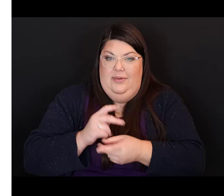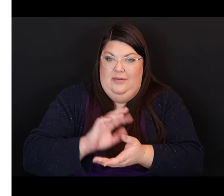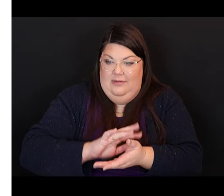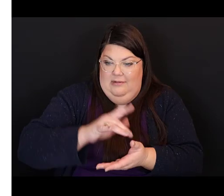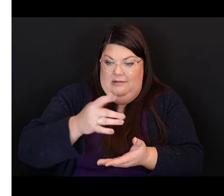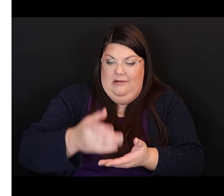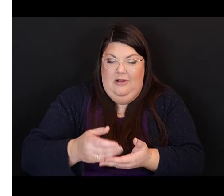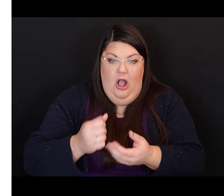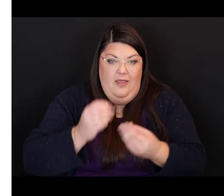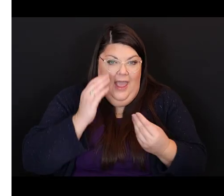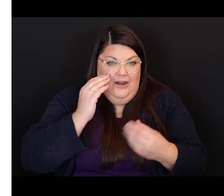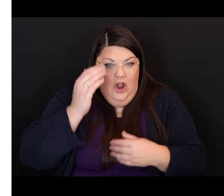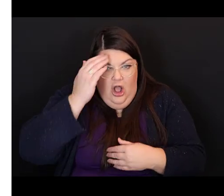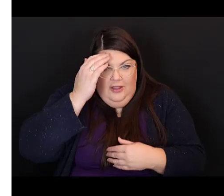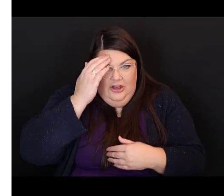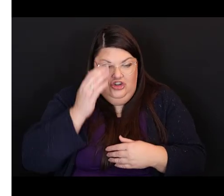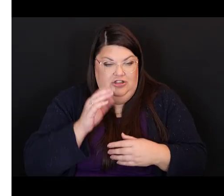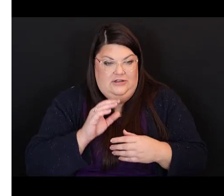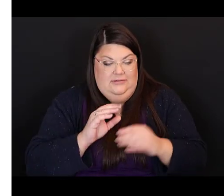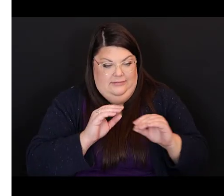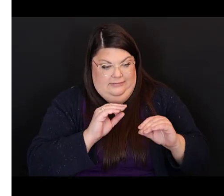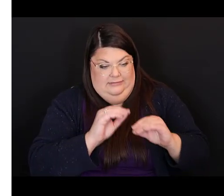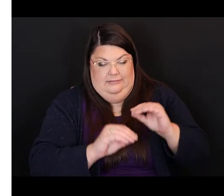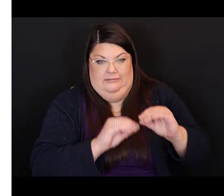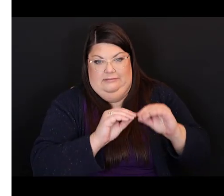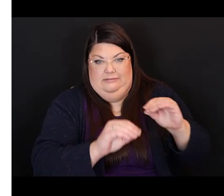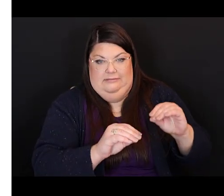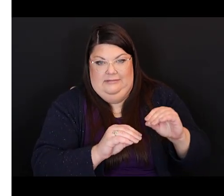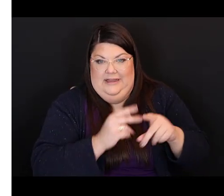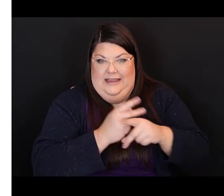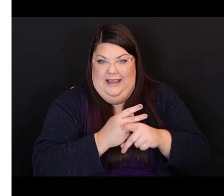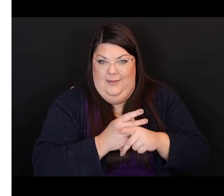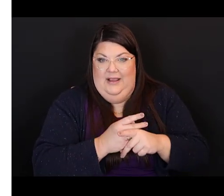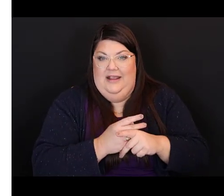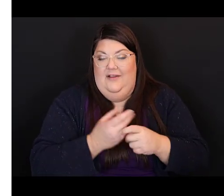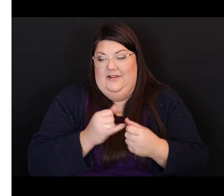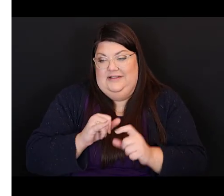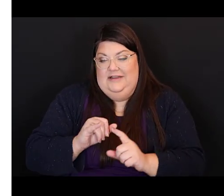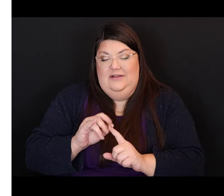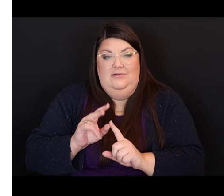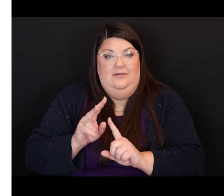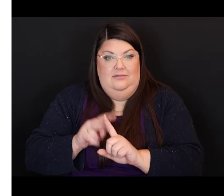right? Let's have a repository where this information can live if it's still relevant